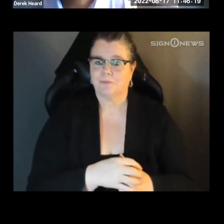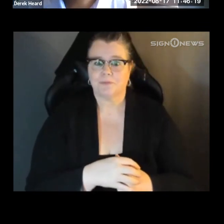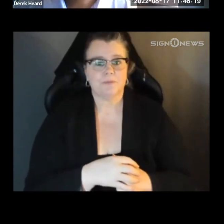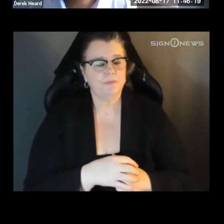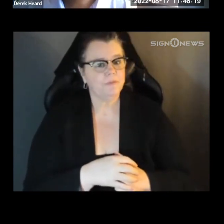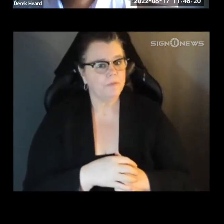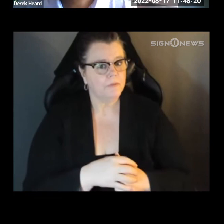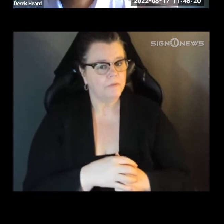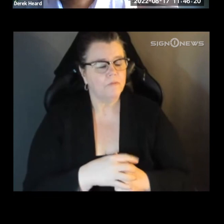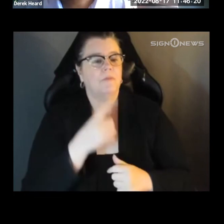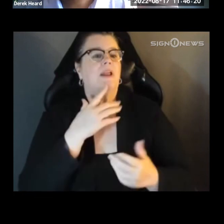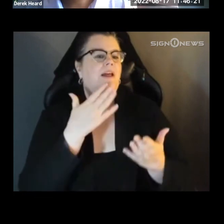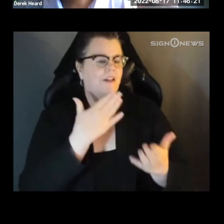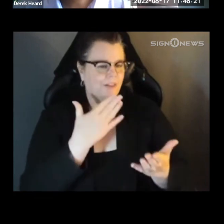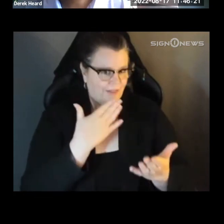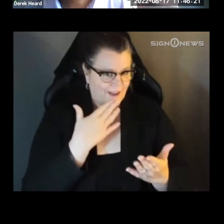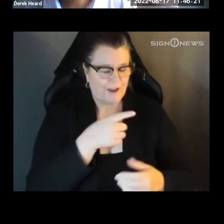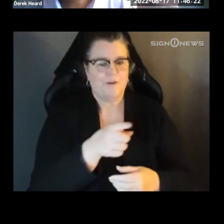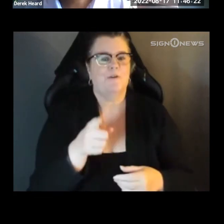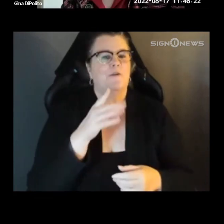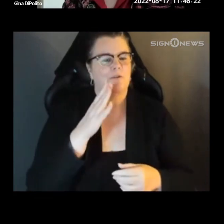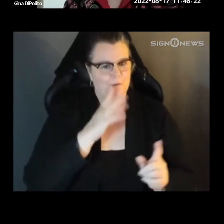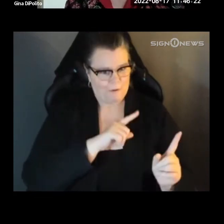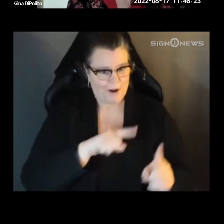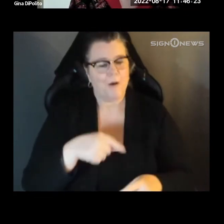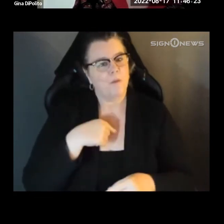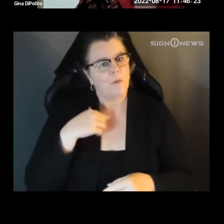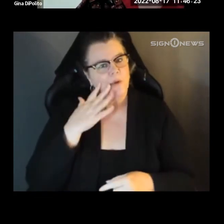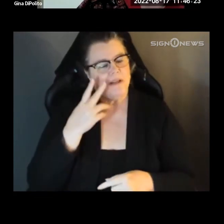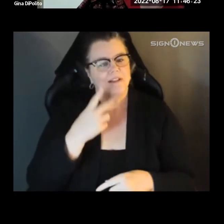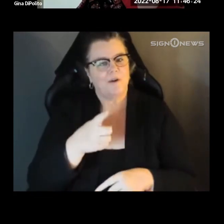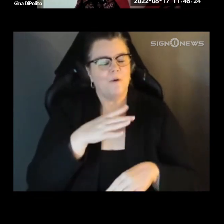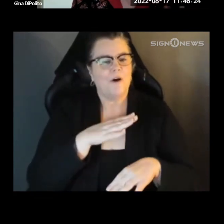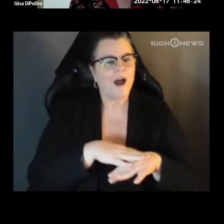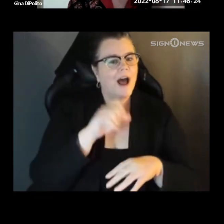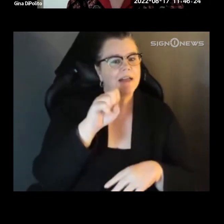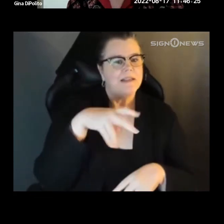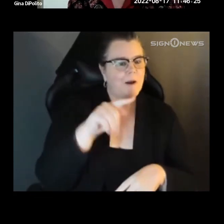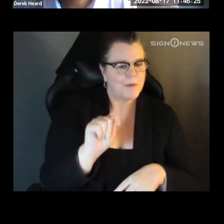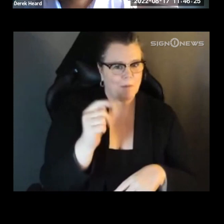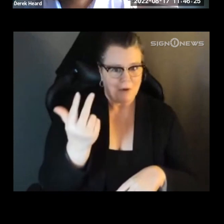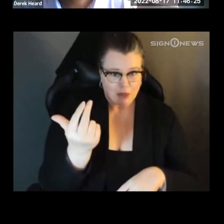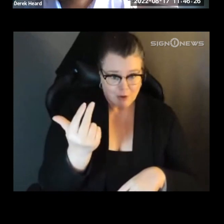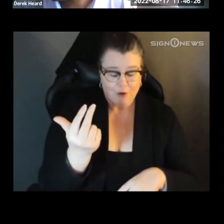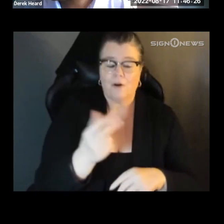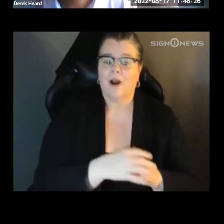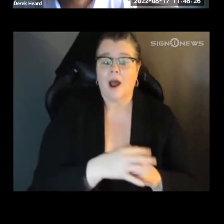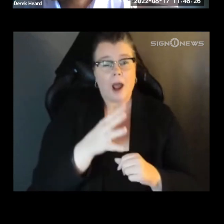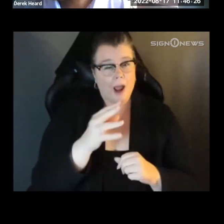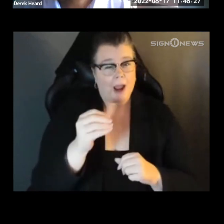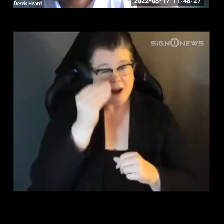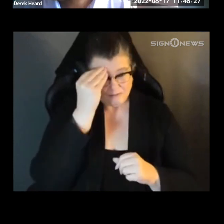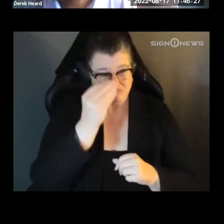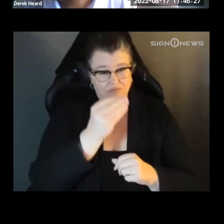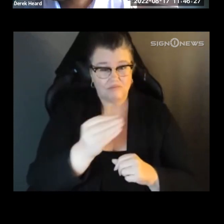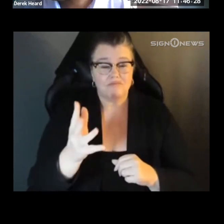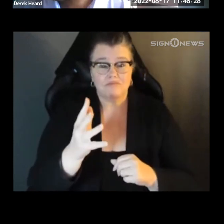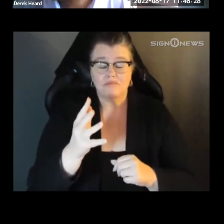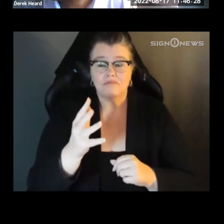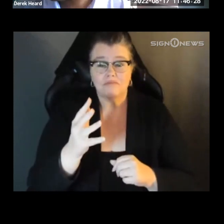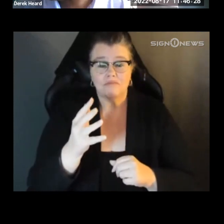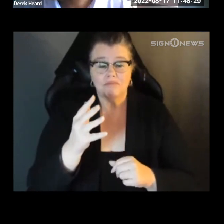September 13th every election a determined by the people who show up